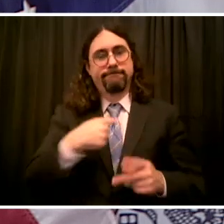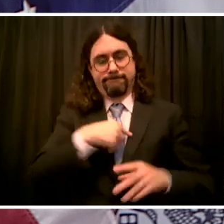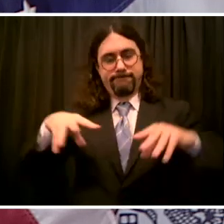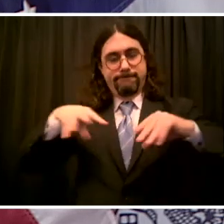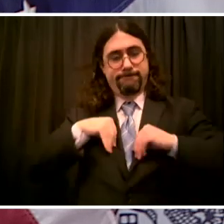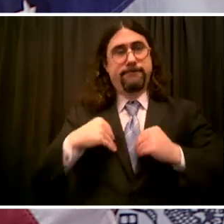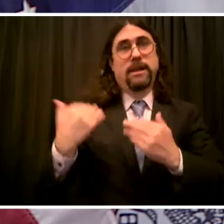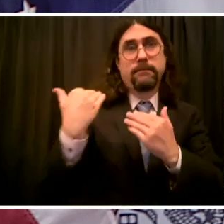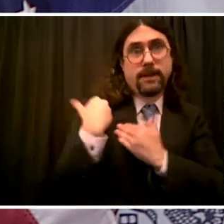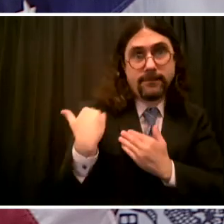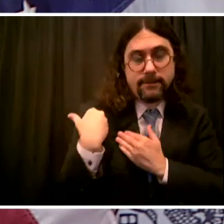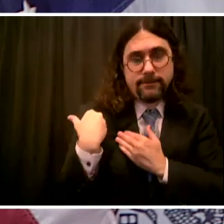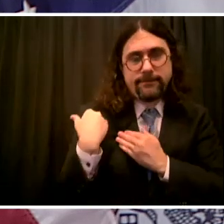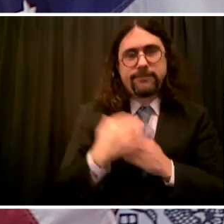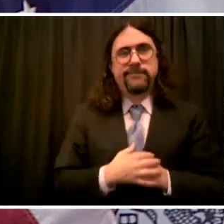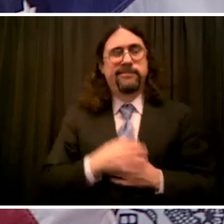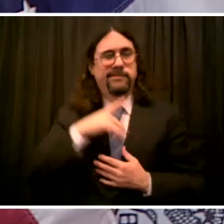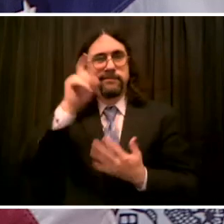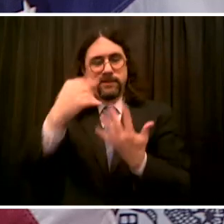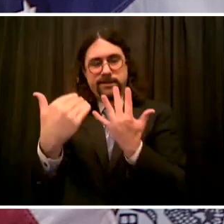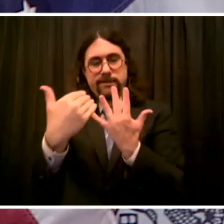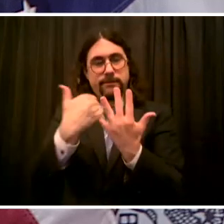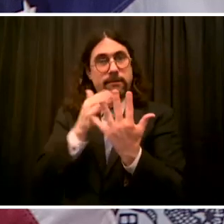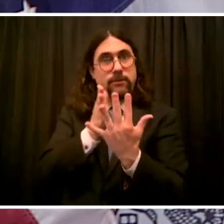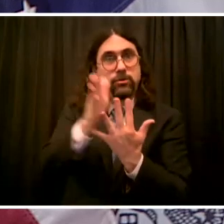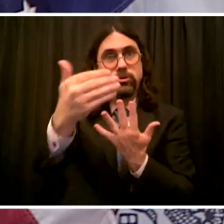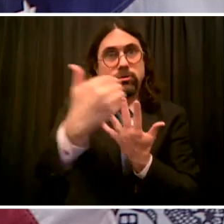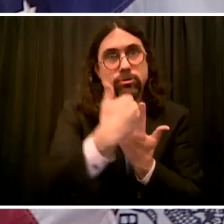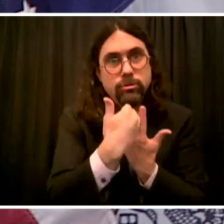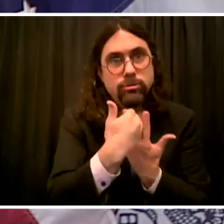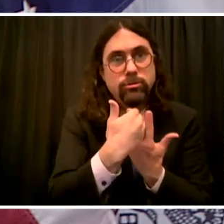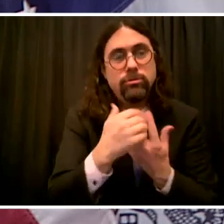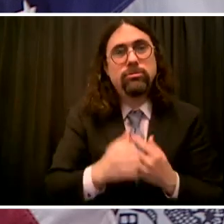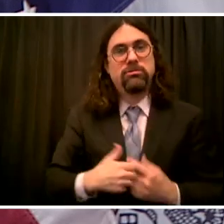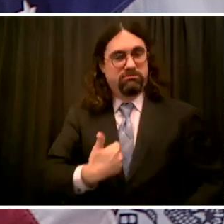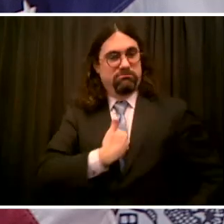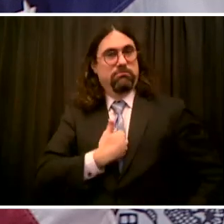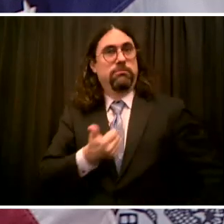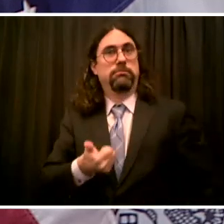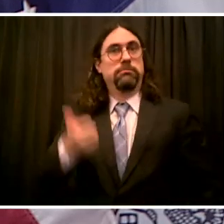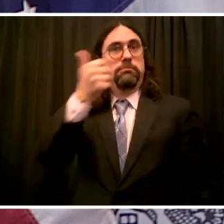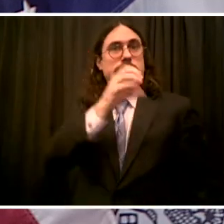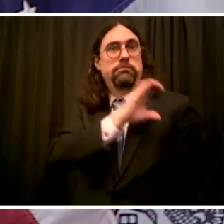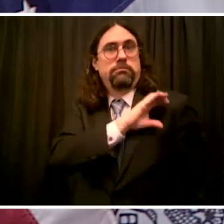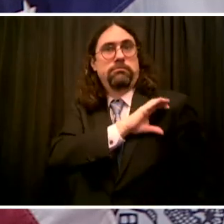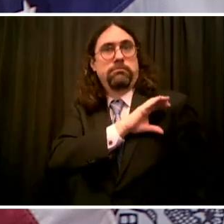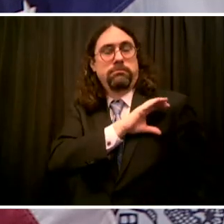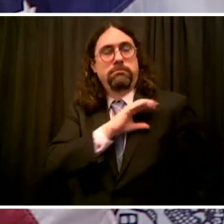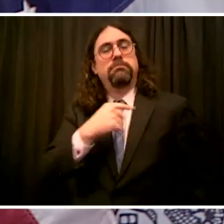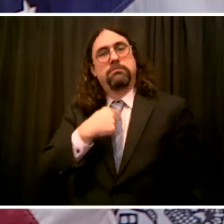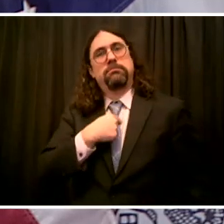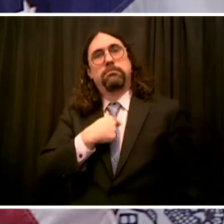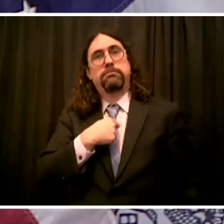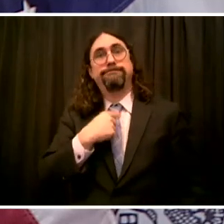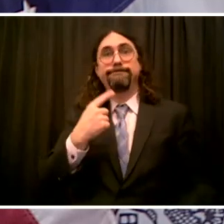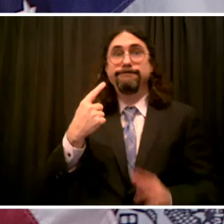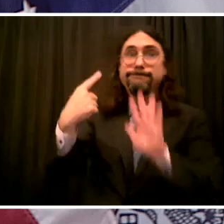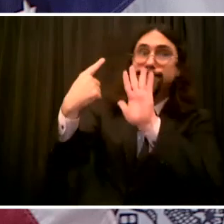BE TRANSPARENT. AND IT'S MY JOB AS POLICE COMMISSIONER TO MAKE THAT PHAPEN. QUITE FRANKLY, IF THAT'S NOT HAPPENING I